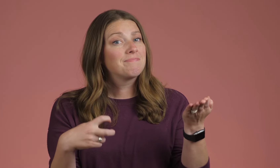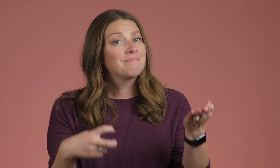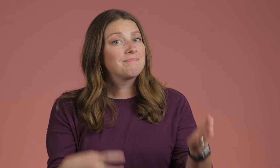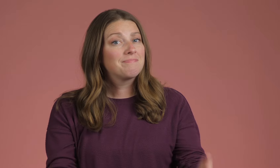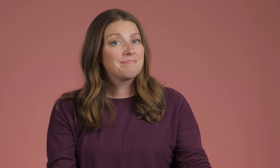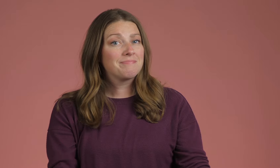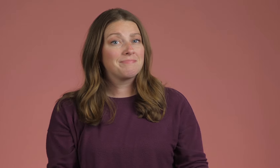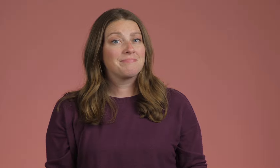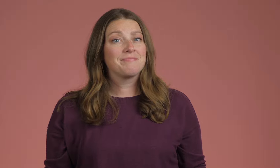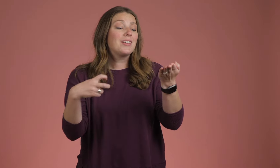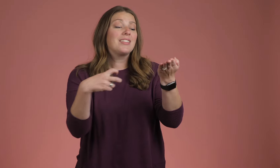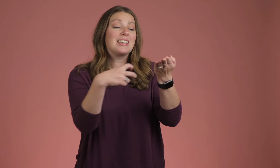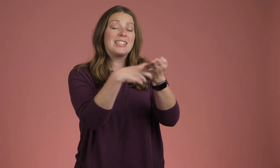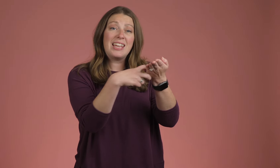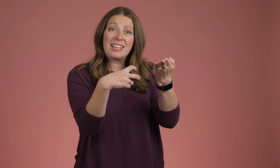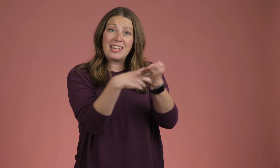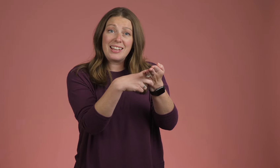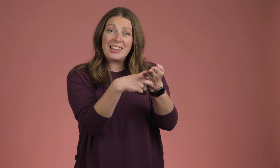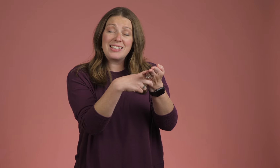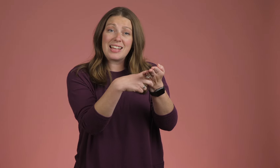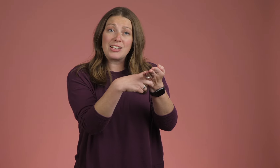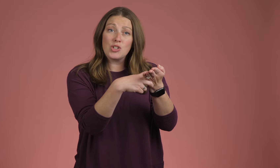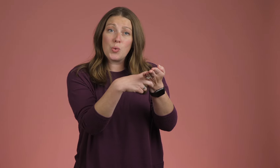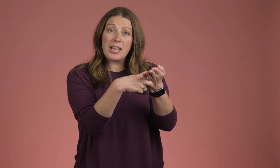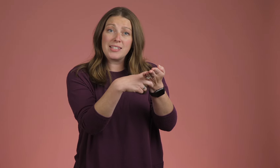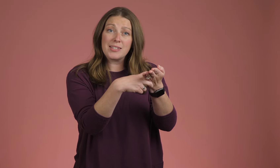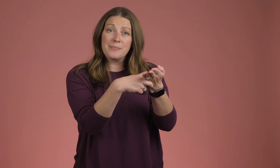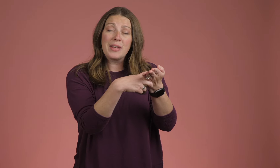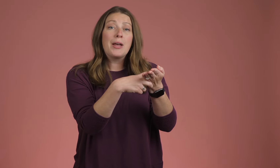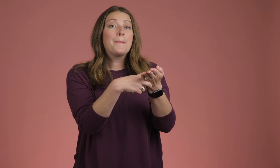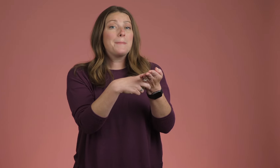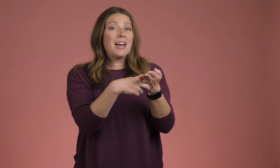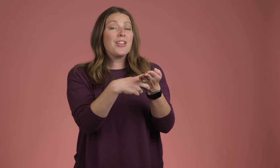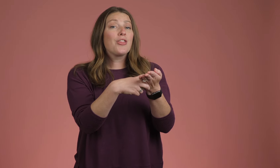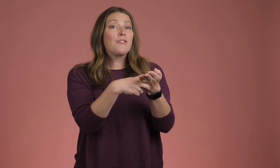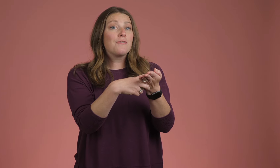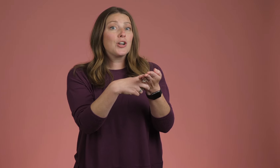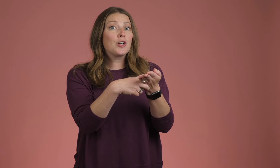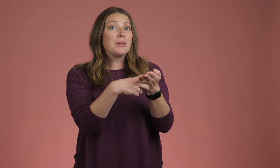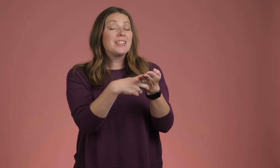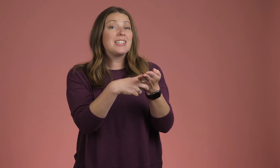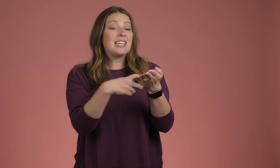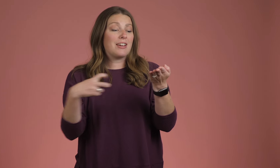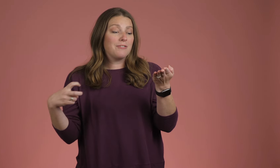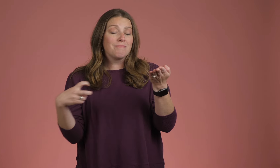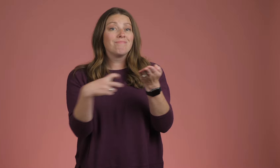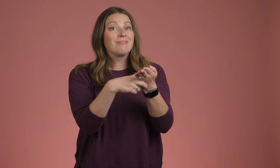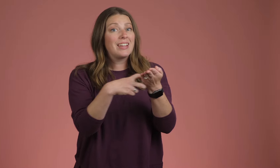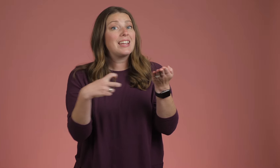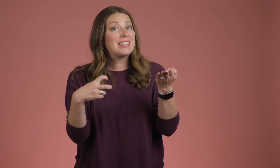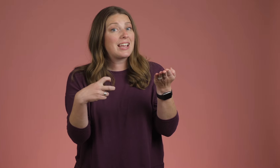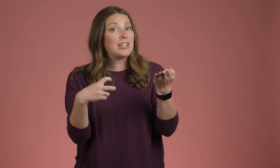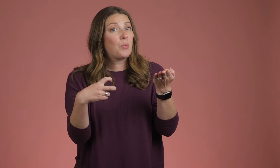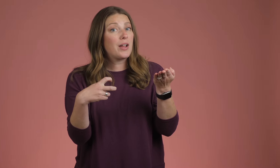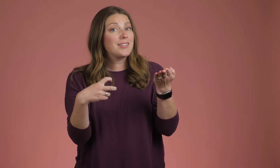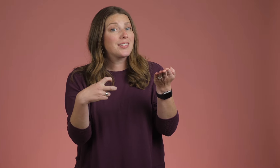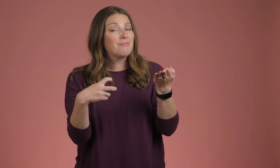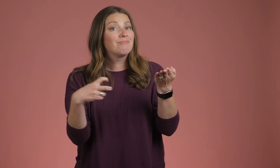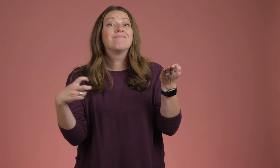Noun, the ticket is signed twice, but the verb to give is signed once.